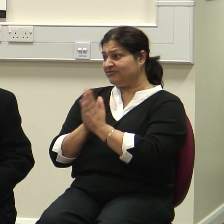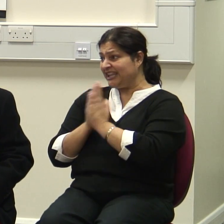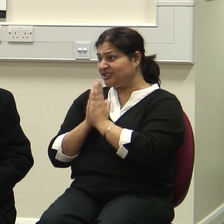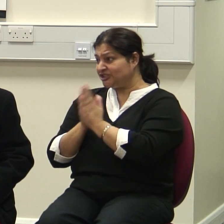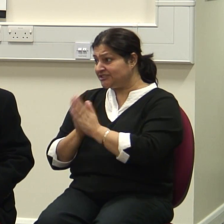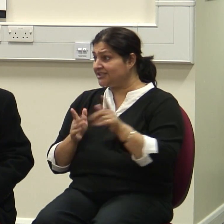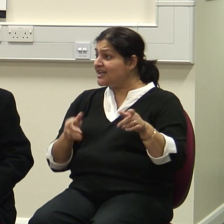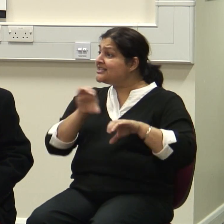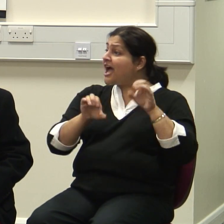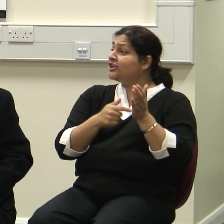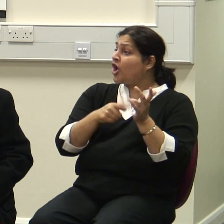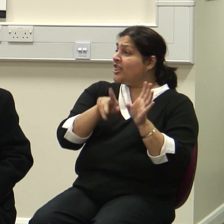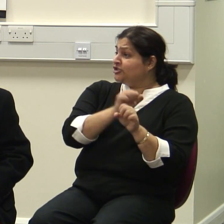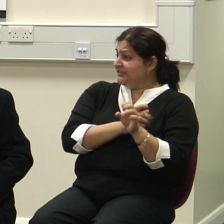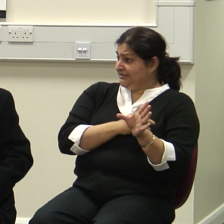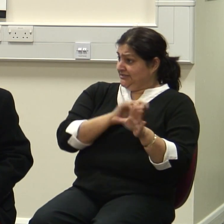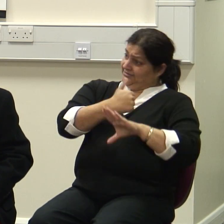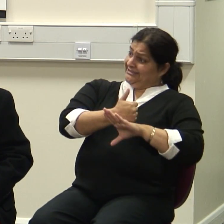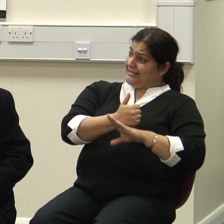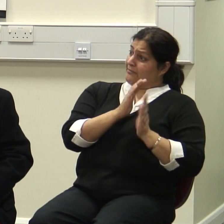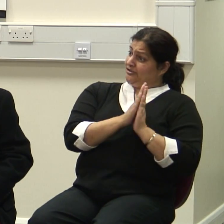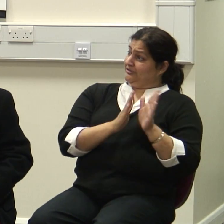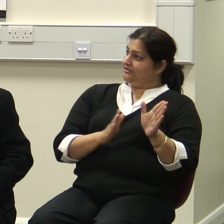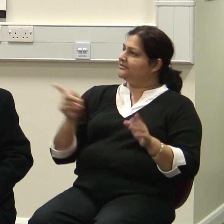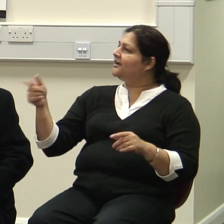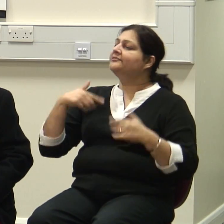I don't want to hog the debate, that’s why.